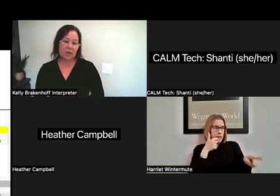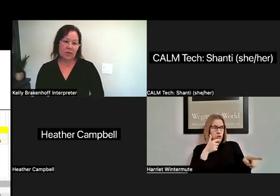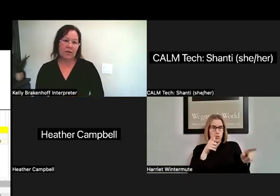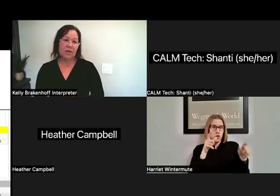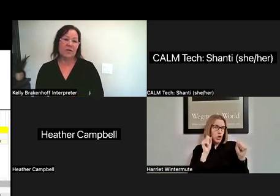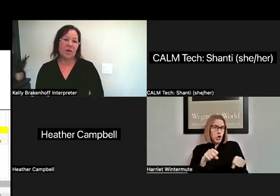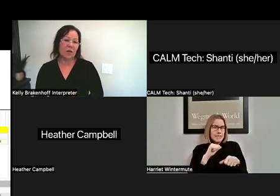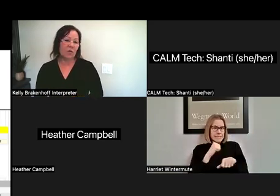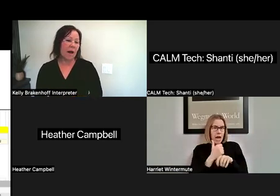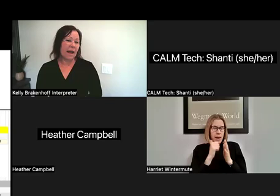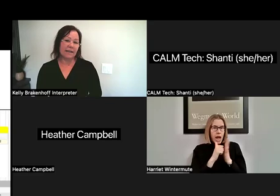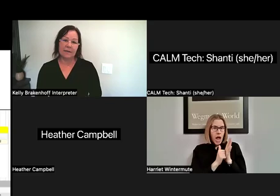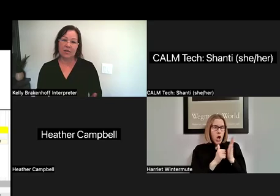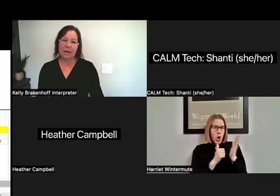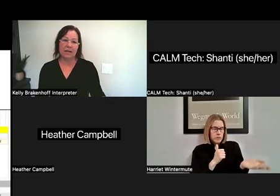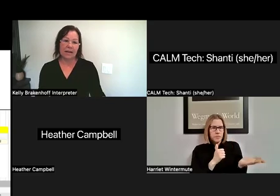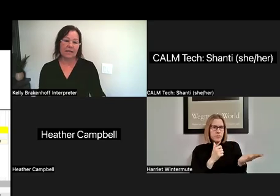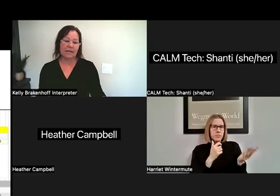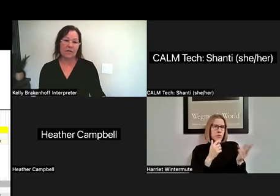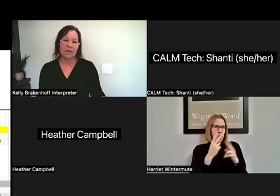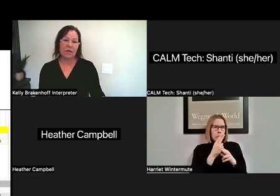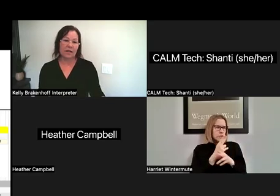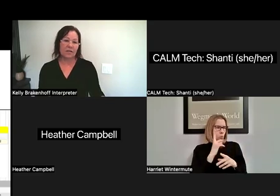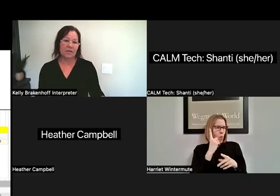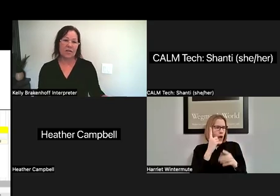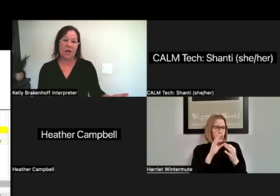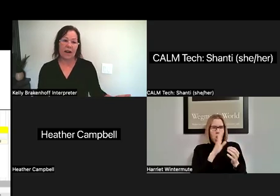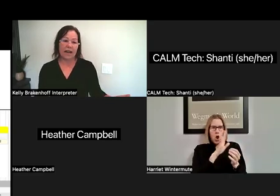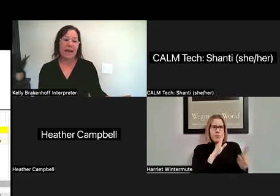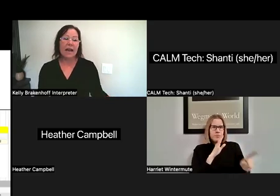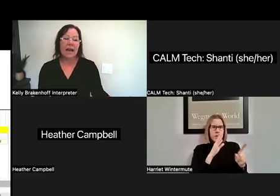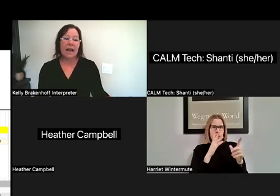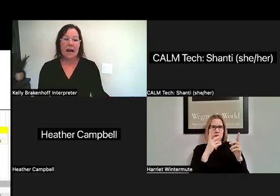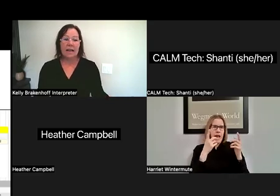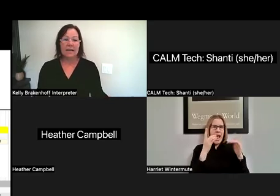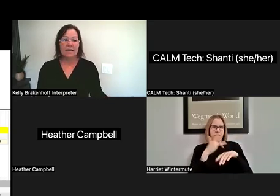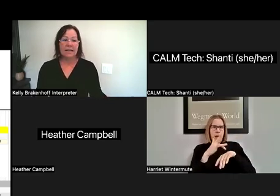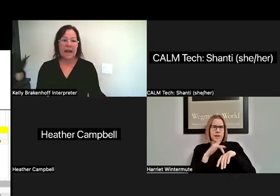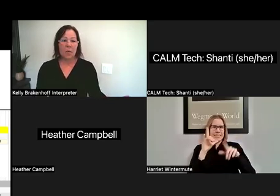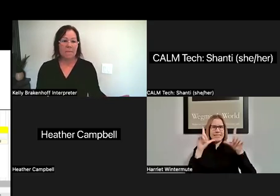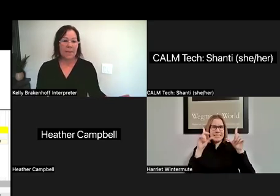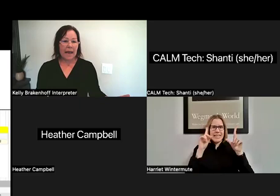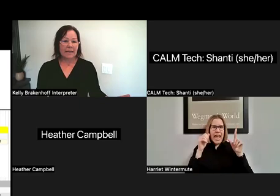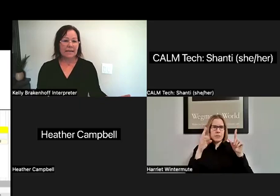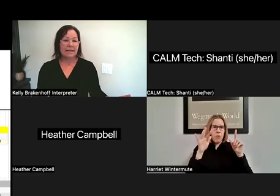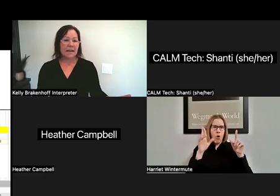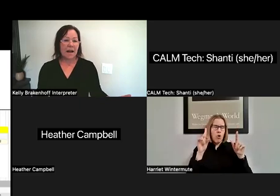user. So you might subscribe to this through your institution already. This is a web based